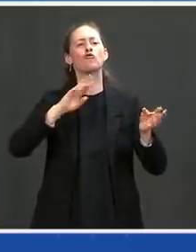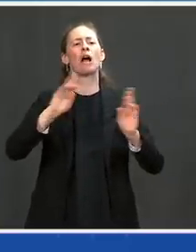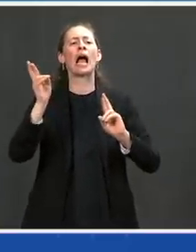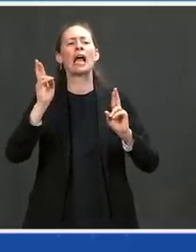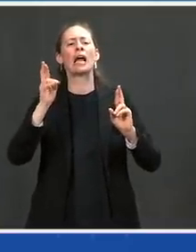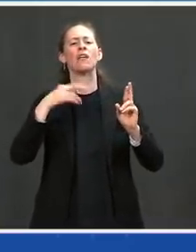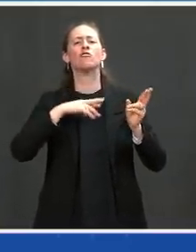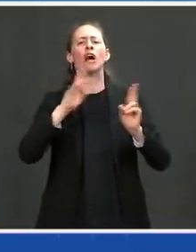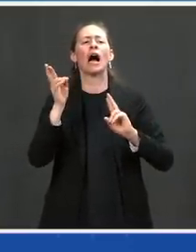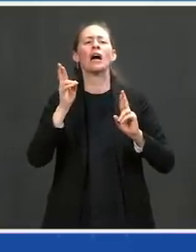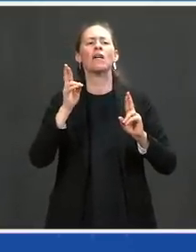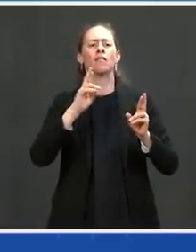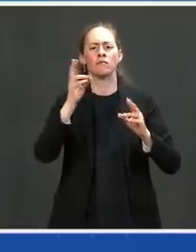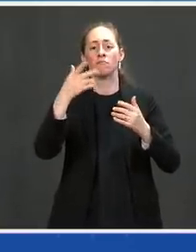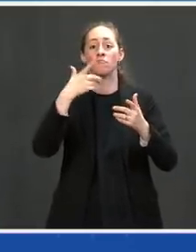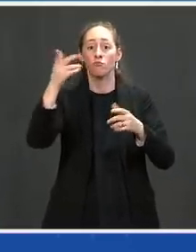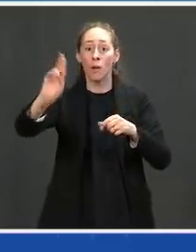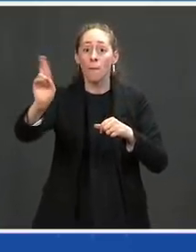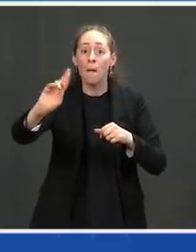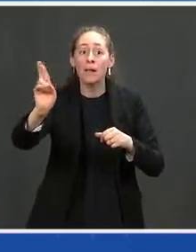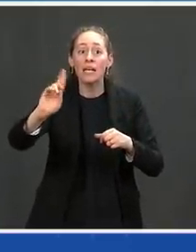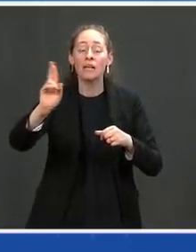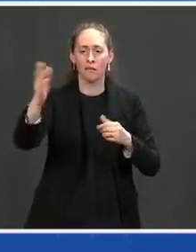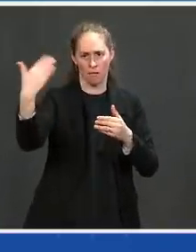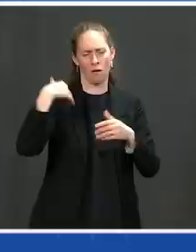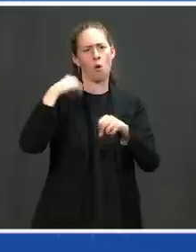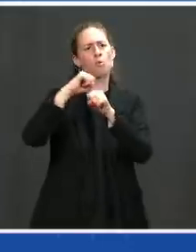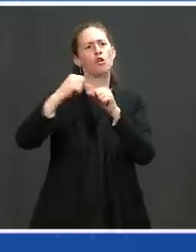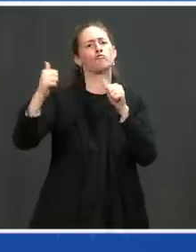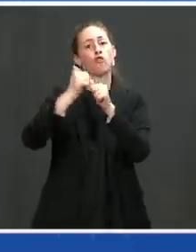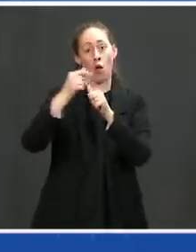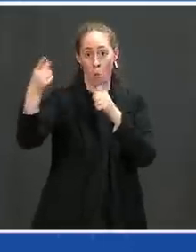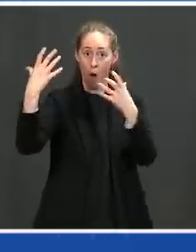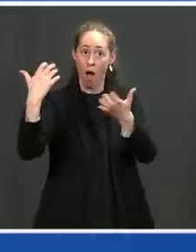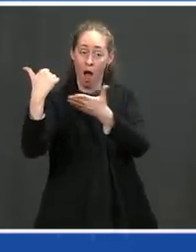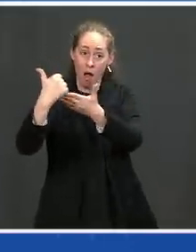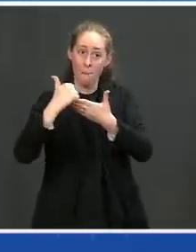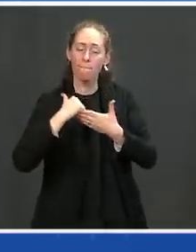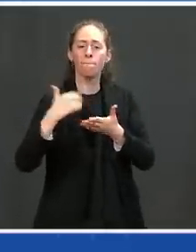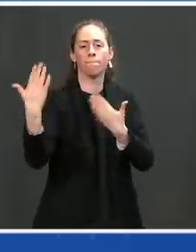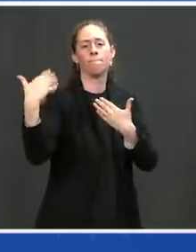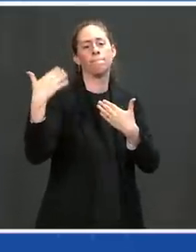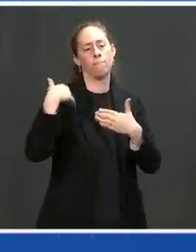who wants to help solve the problem and make the situation better.